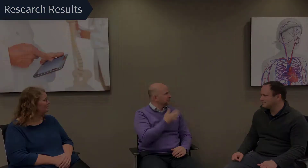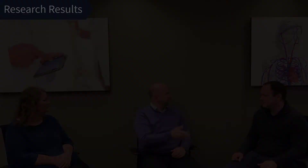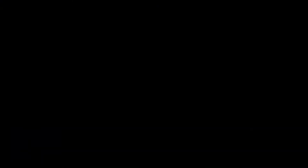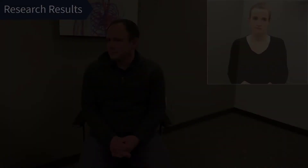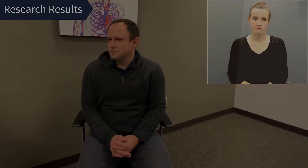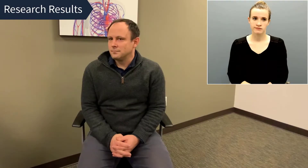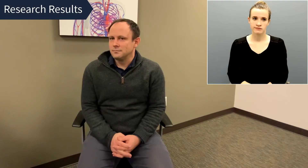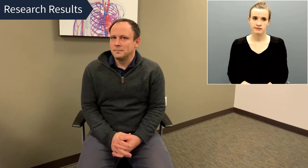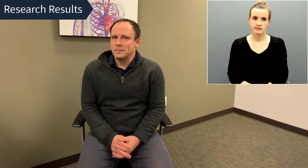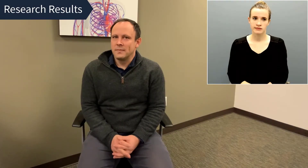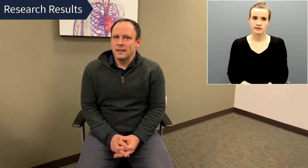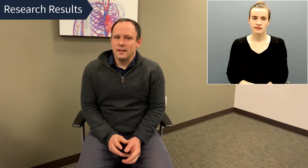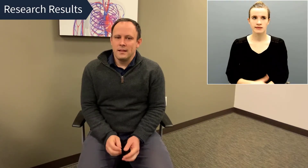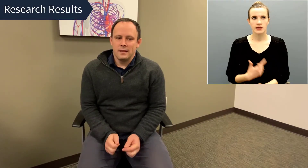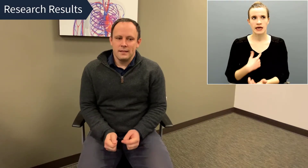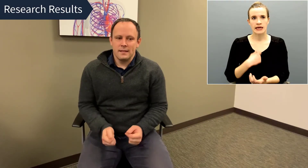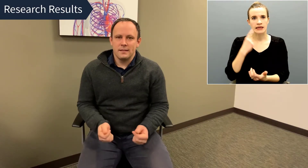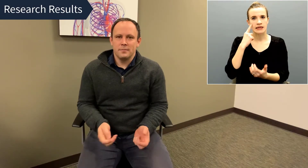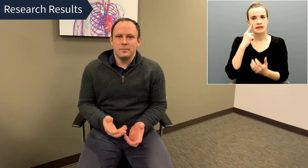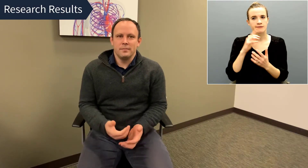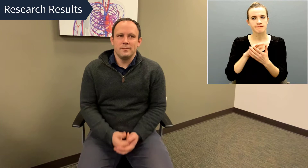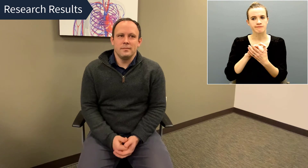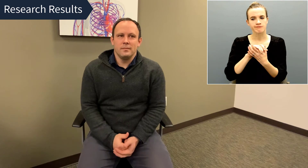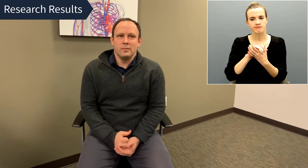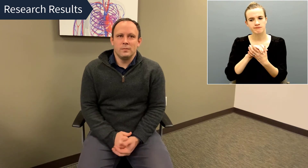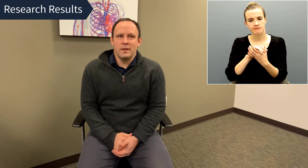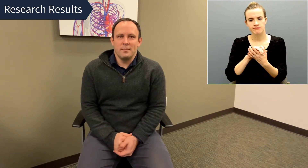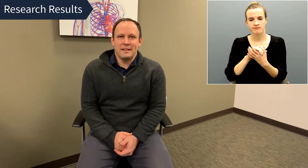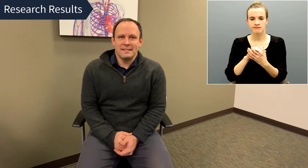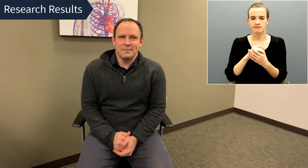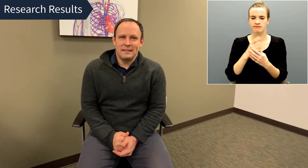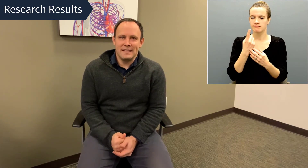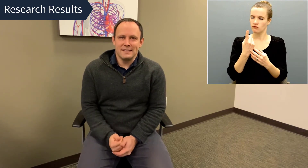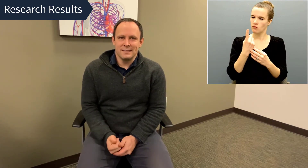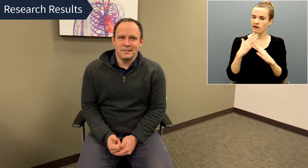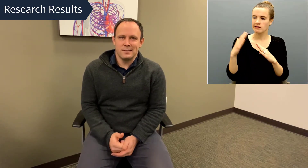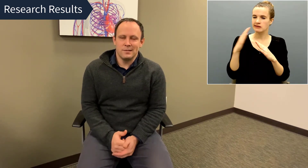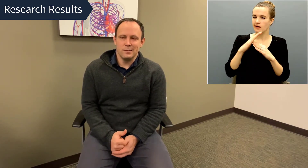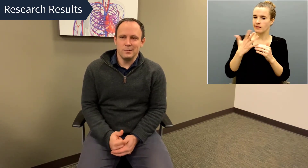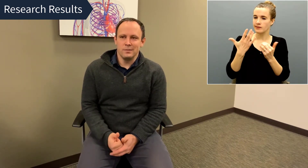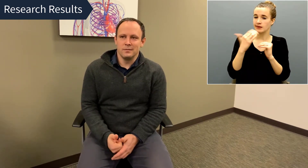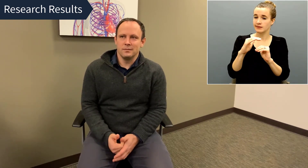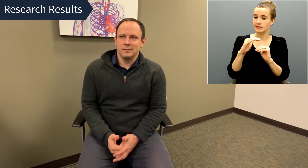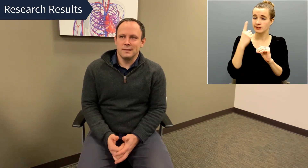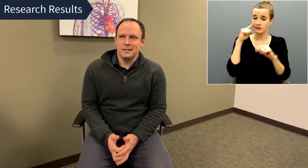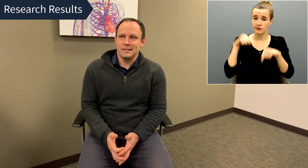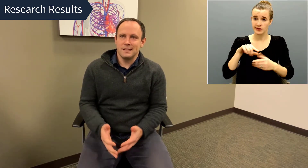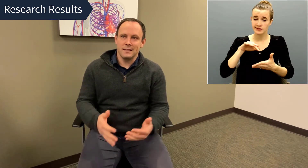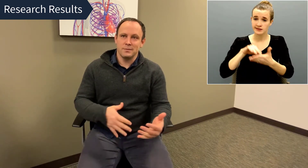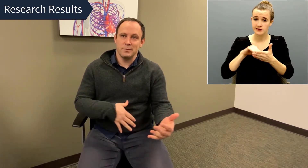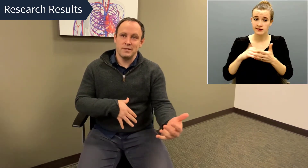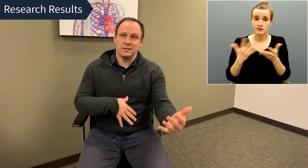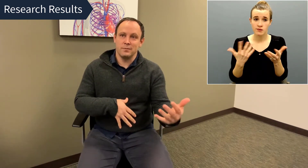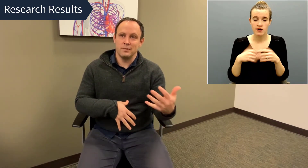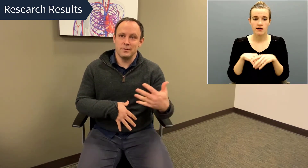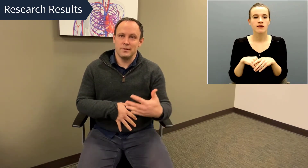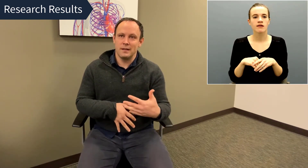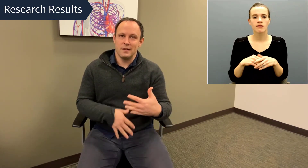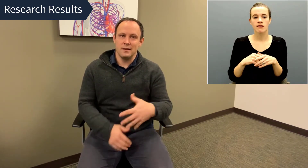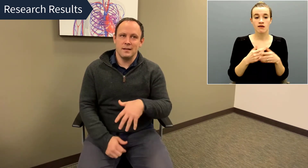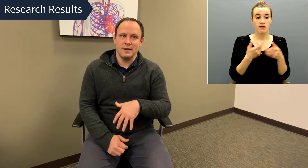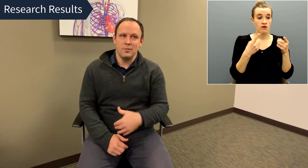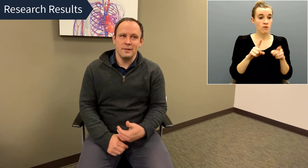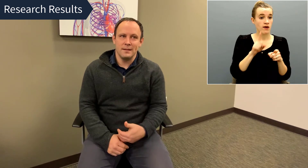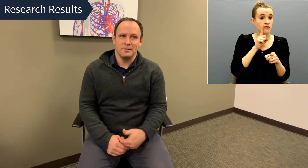I think one of the biggest limitations to this study is just we were only able